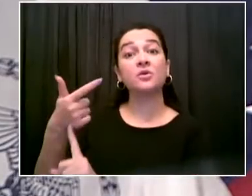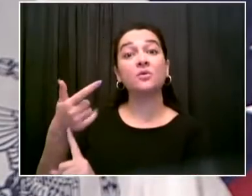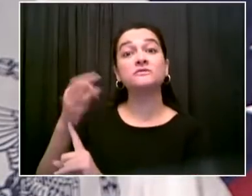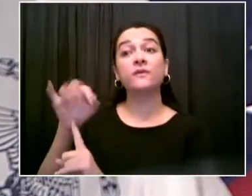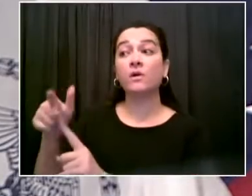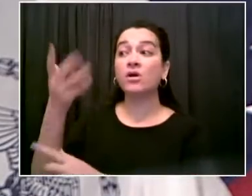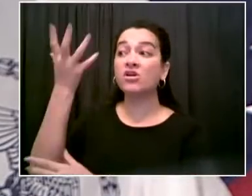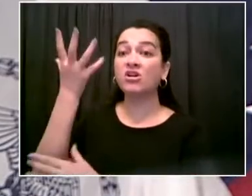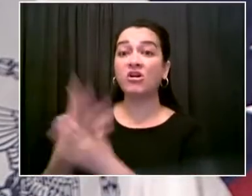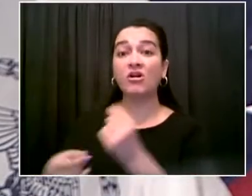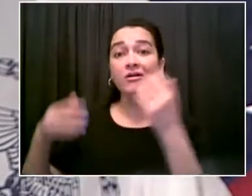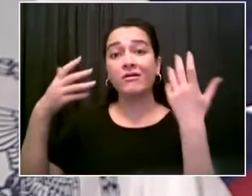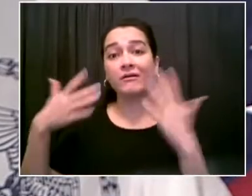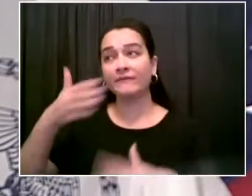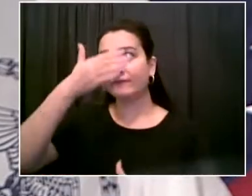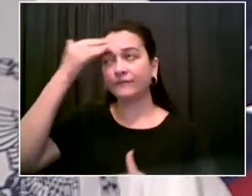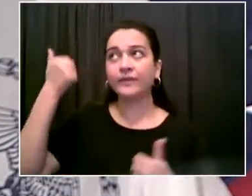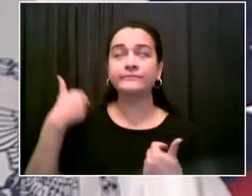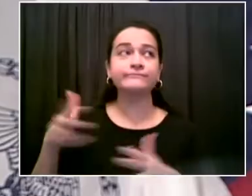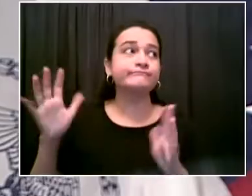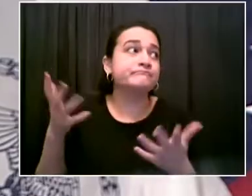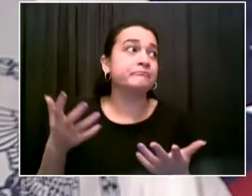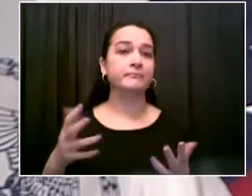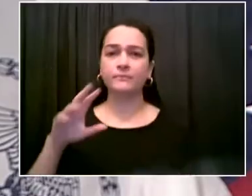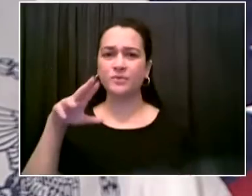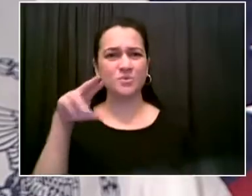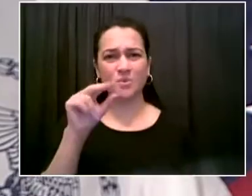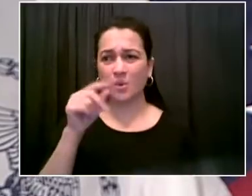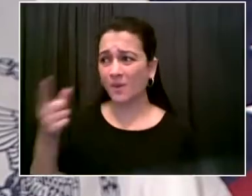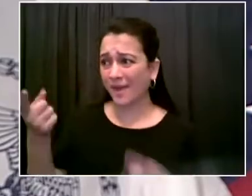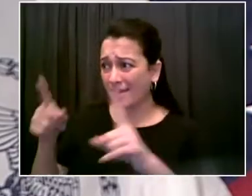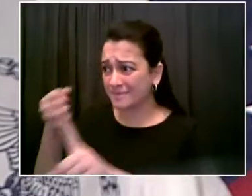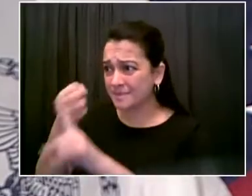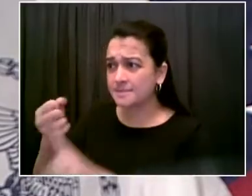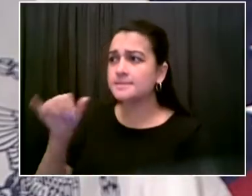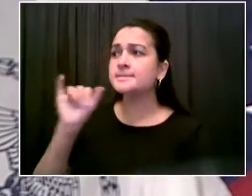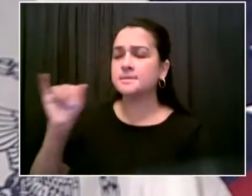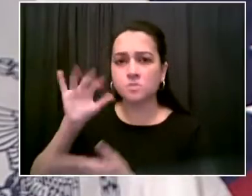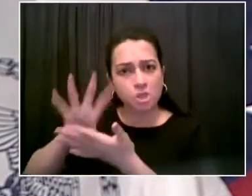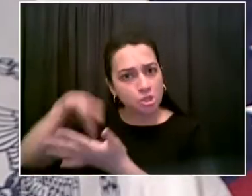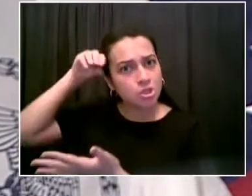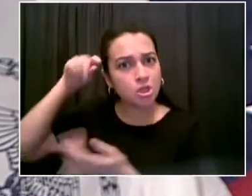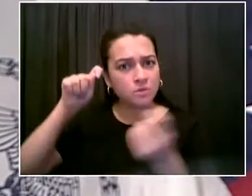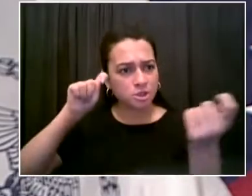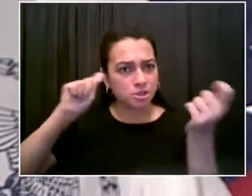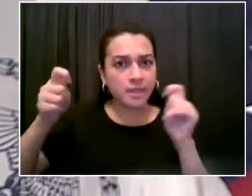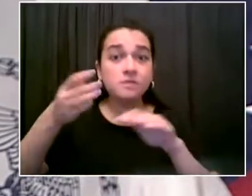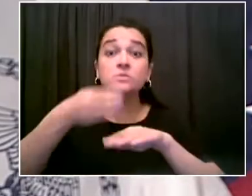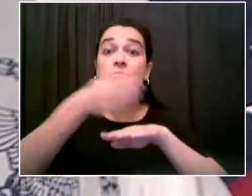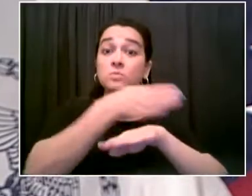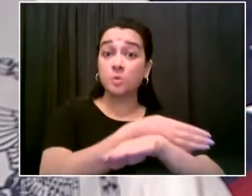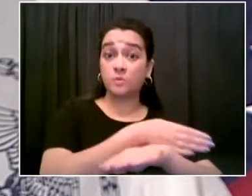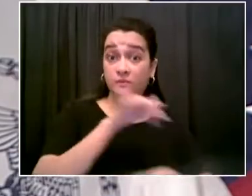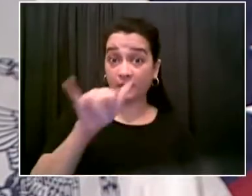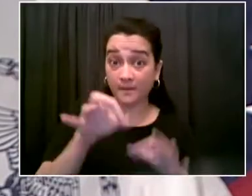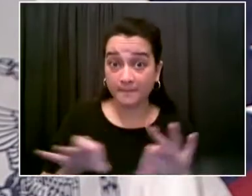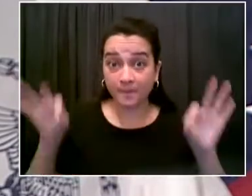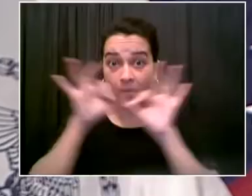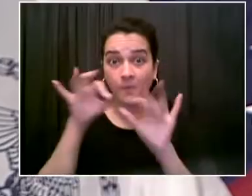WE HAVE MUCH MORE TO DO. ANYONE TODAY WHO